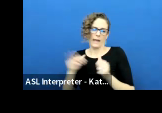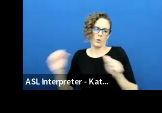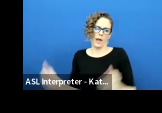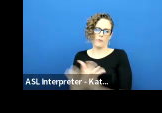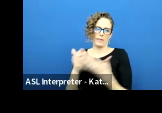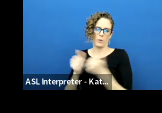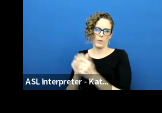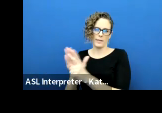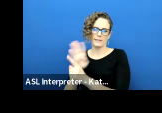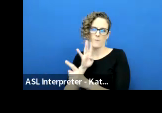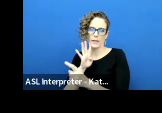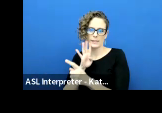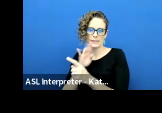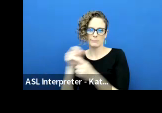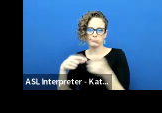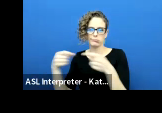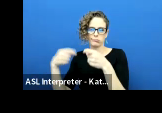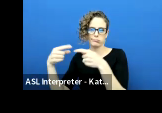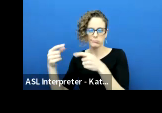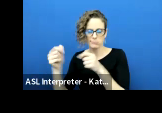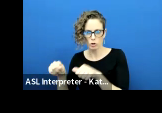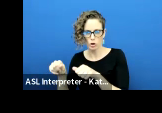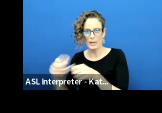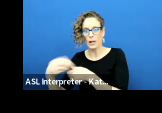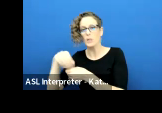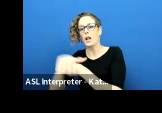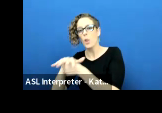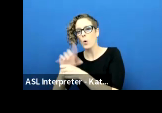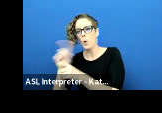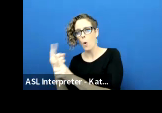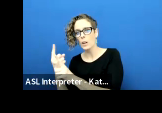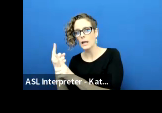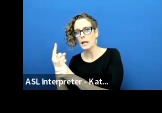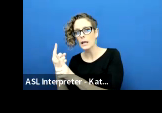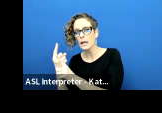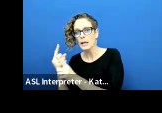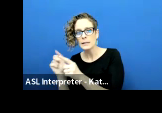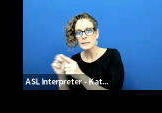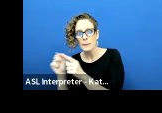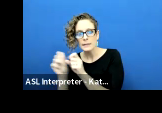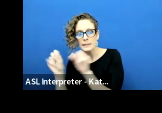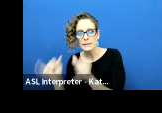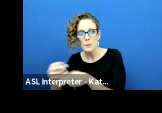um in a including a local only voice assistant thing called Mycroft it's not dependent on Alexa